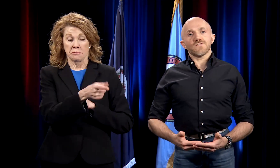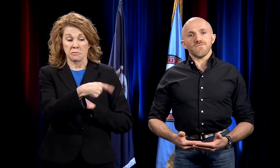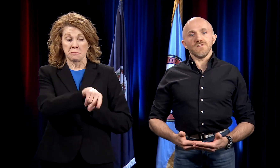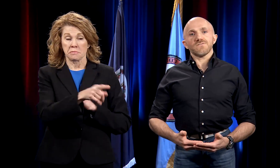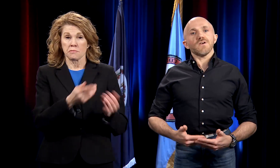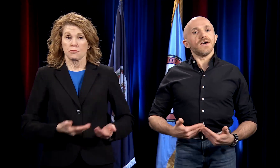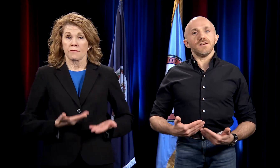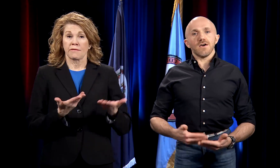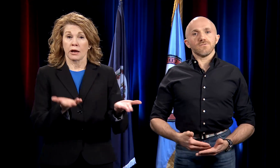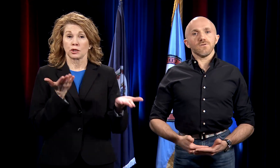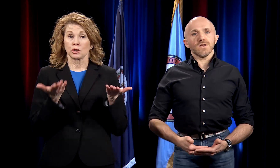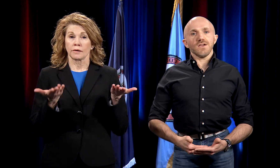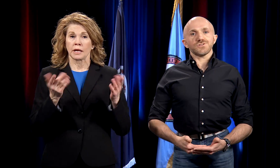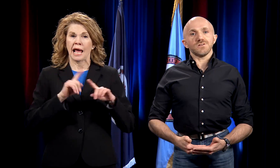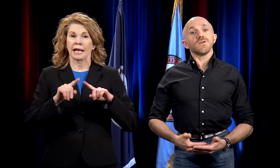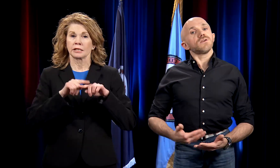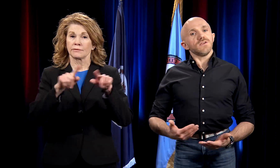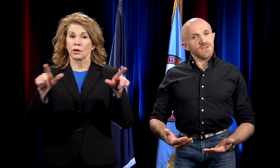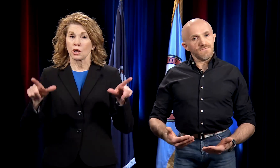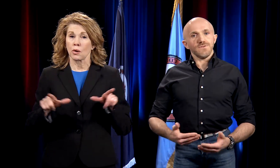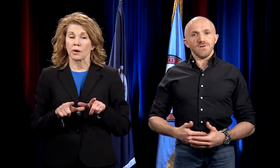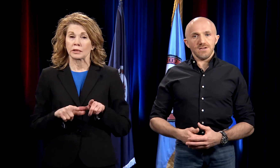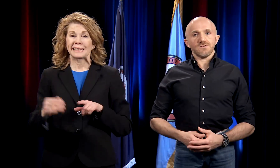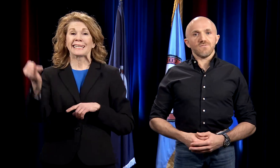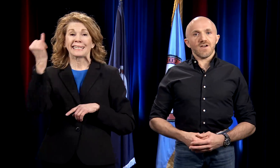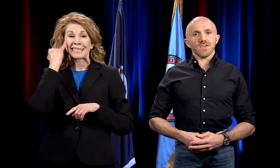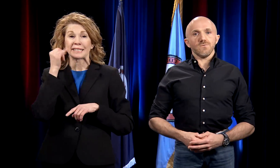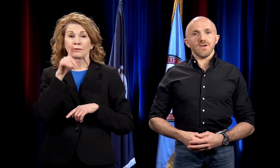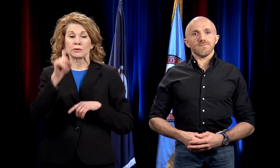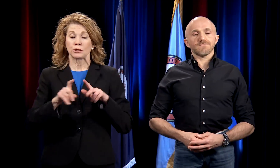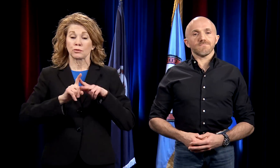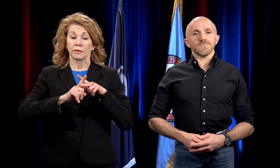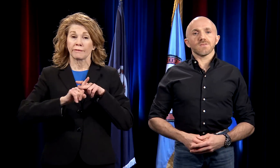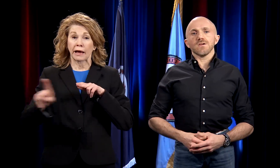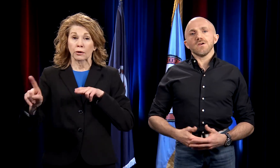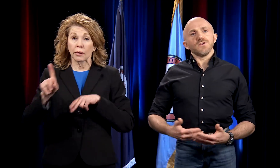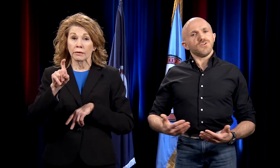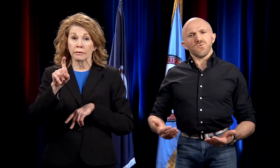service at another location if you need to evacuate? Do you